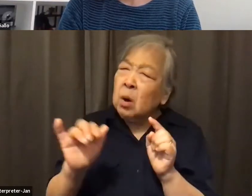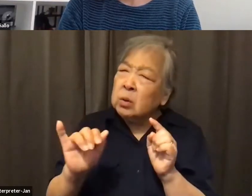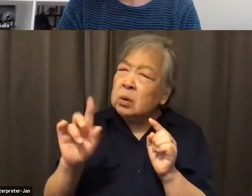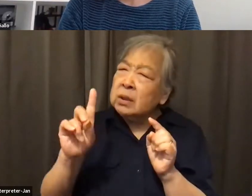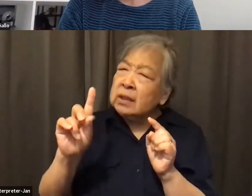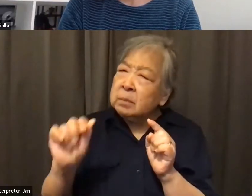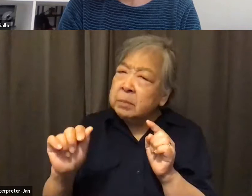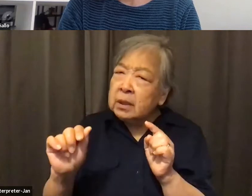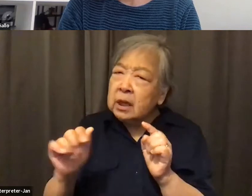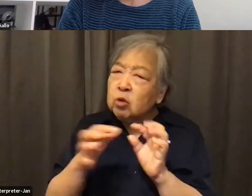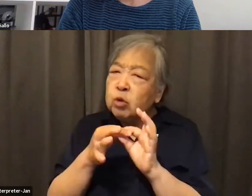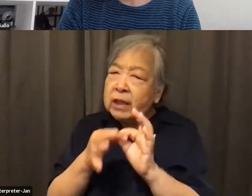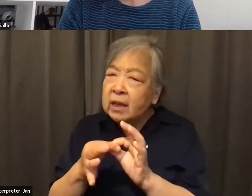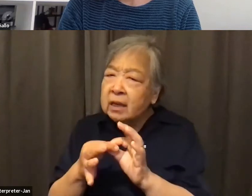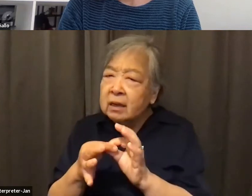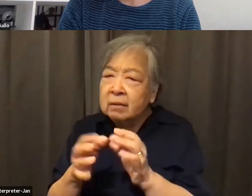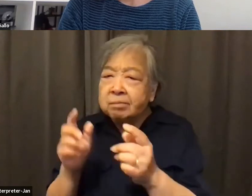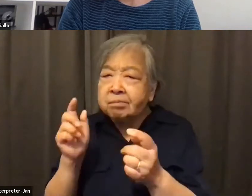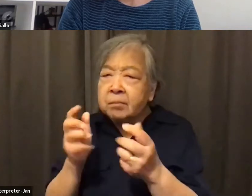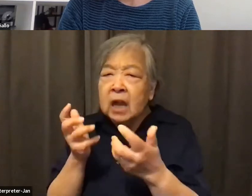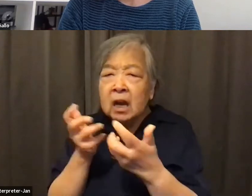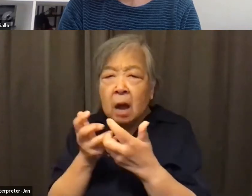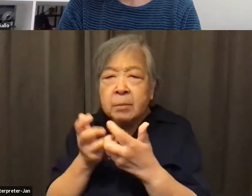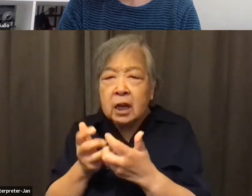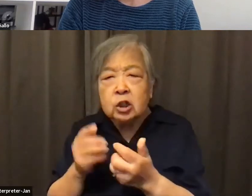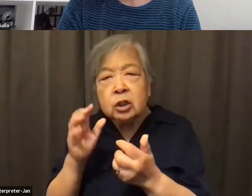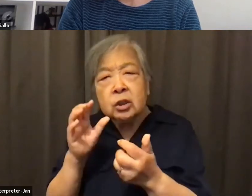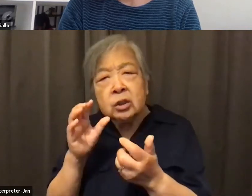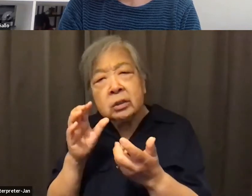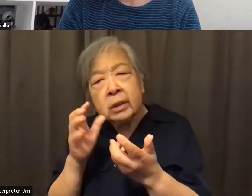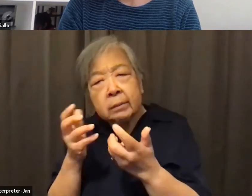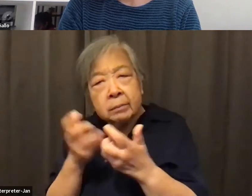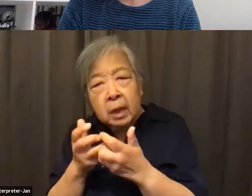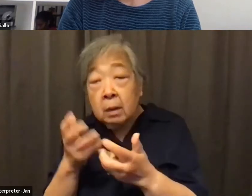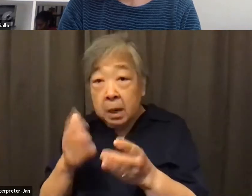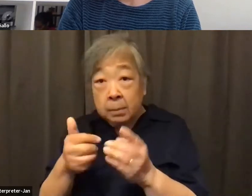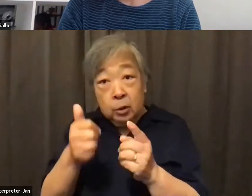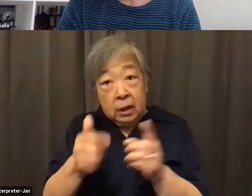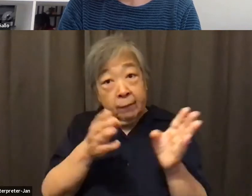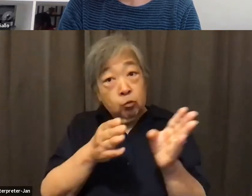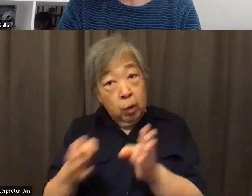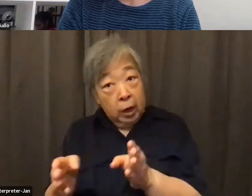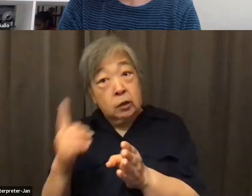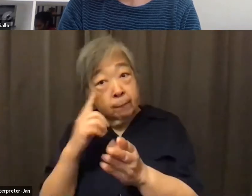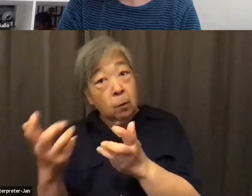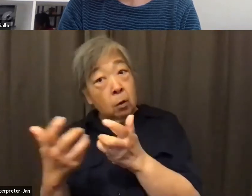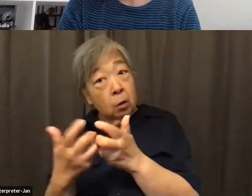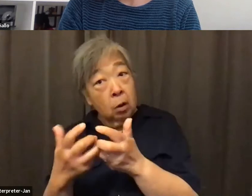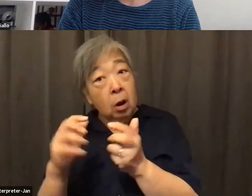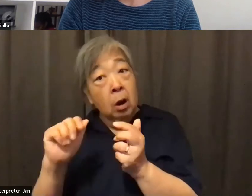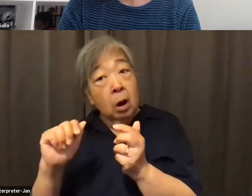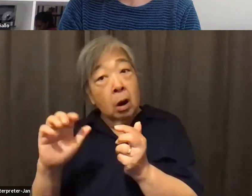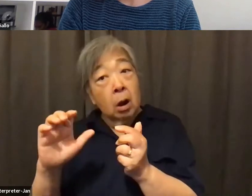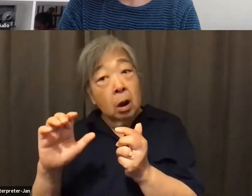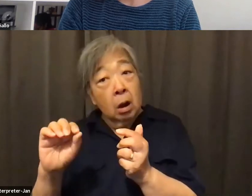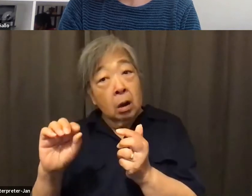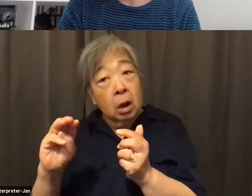related accommodations that you maybe might have arranged or any local disability culture